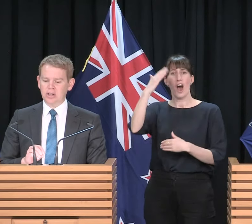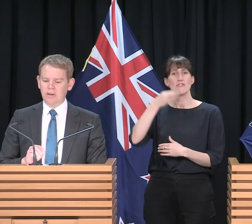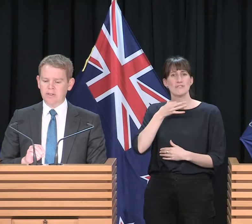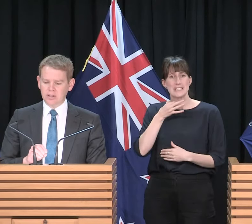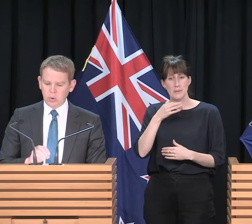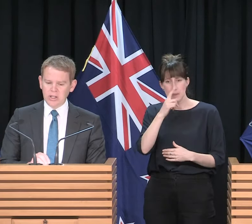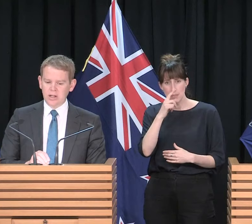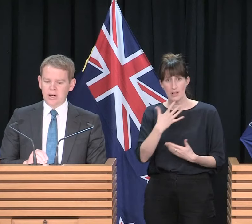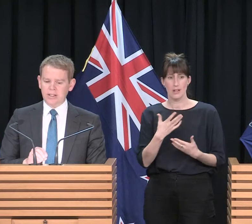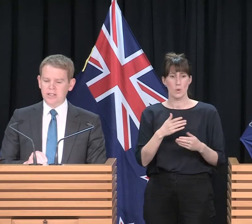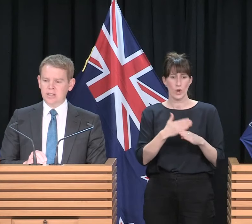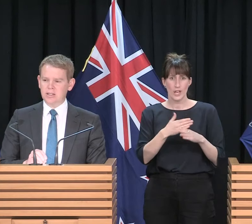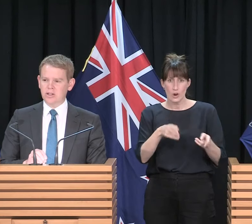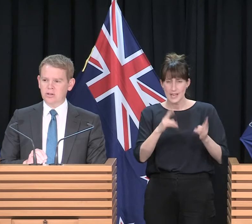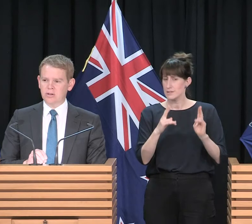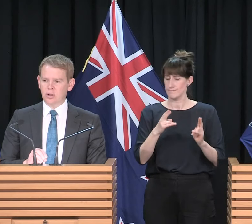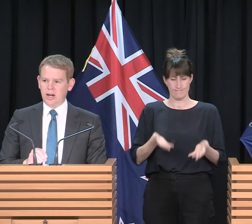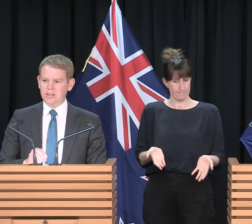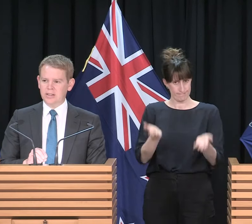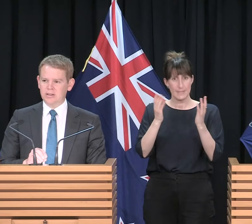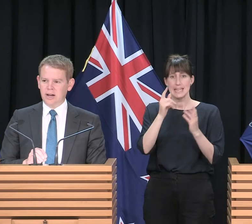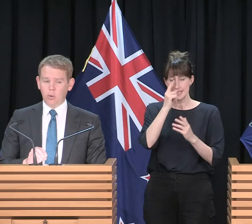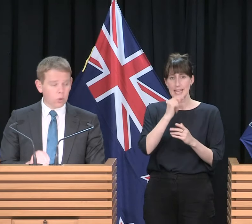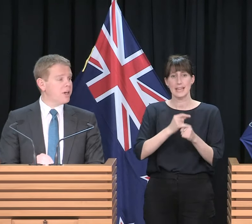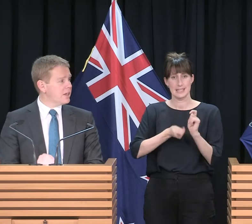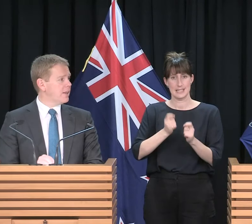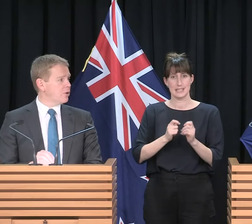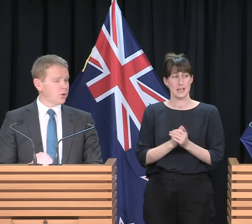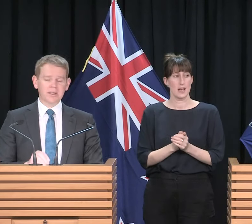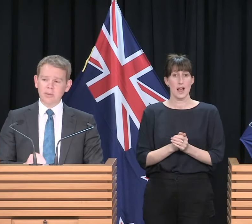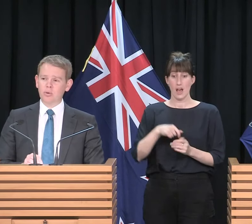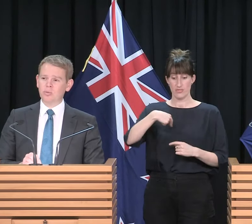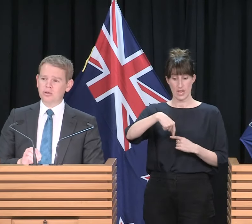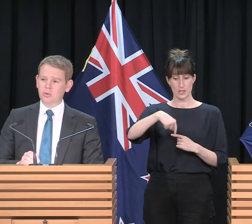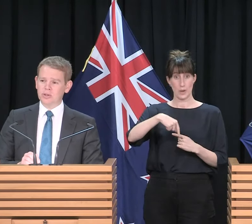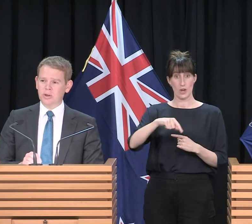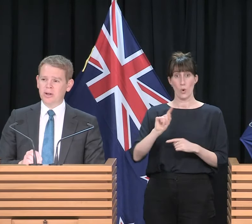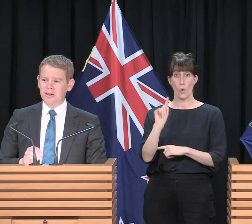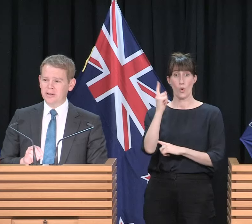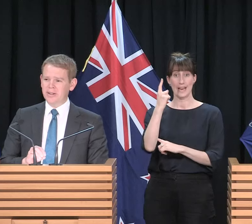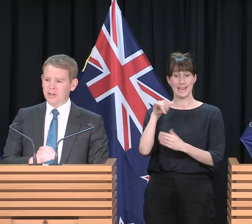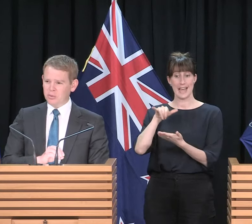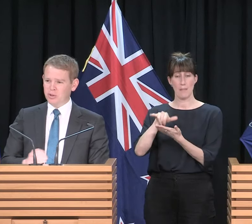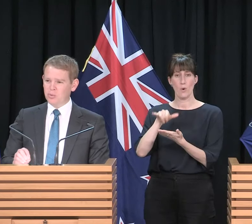want to thank those who have, and will continue to come forward to be tested and the